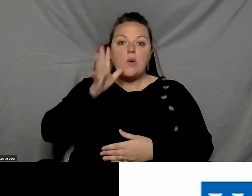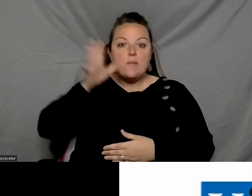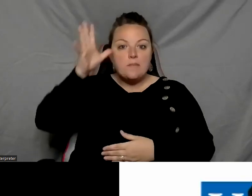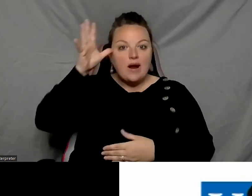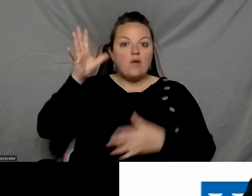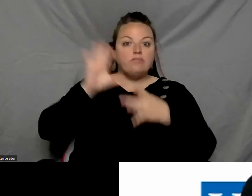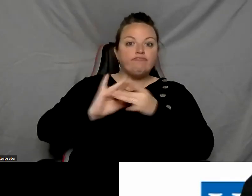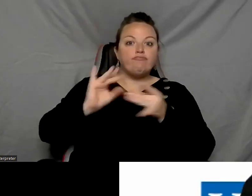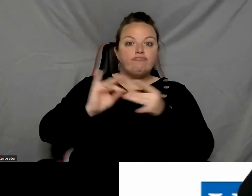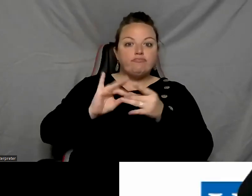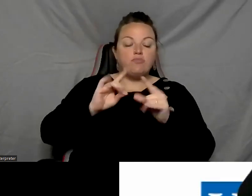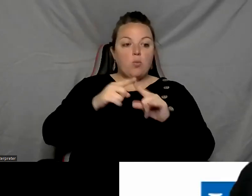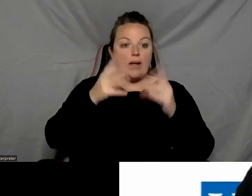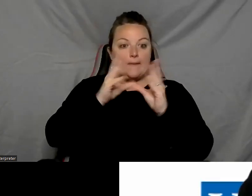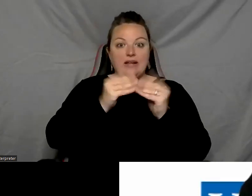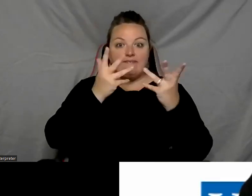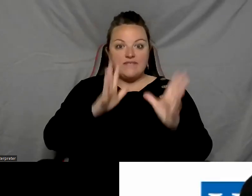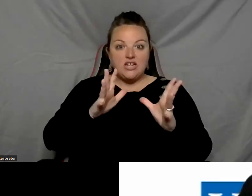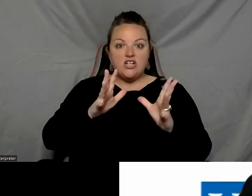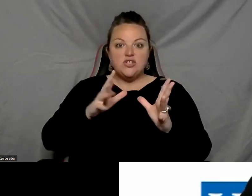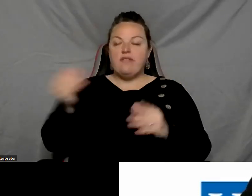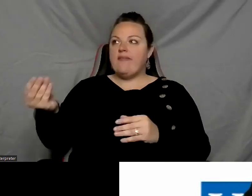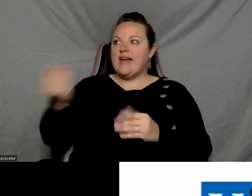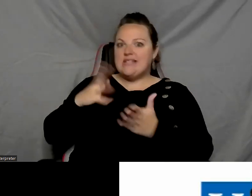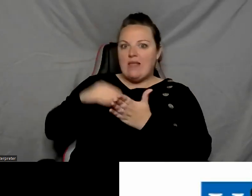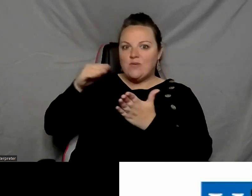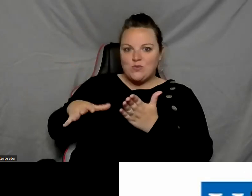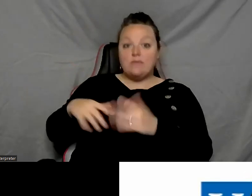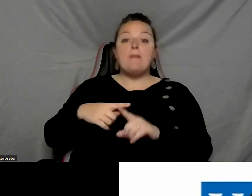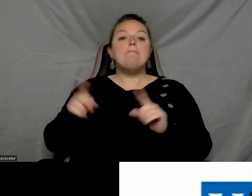to tell you after meeting that group. But my work with this student is to empower them